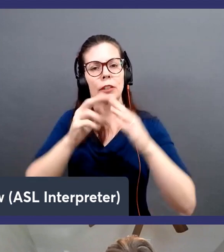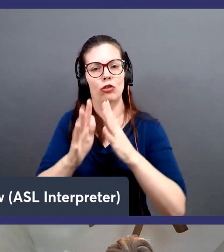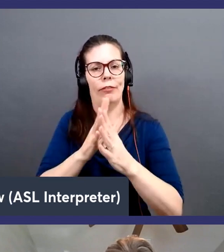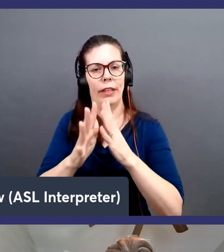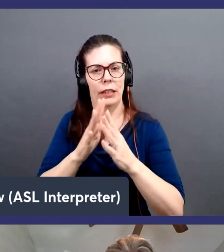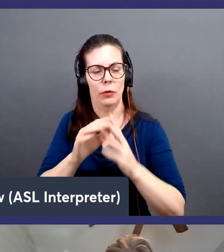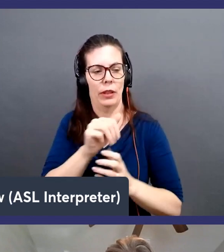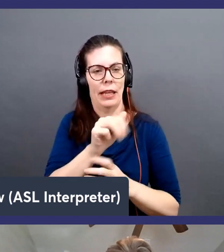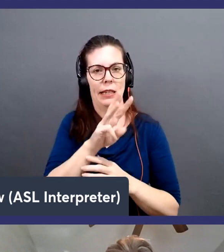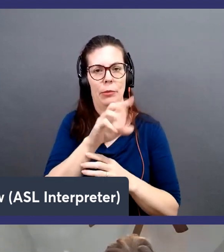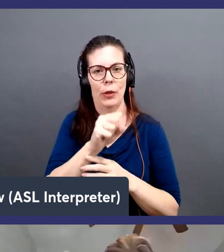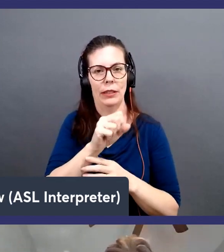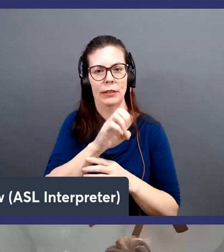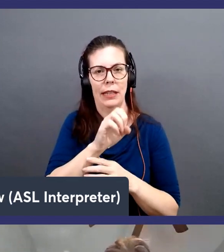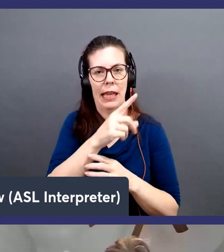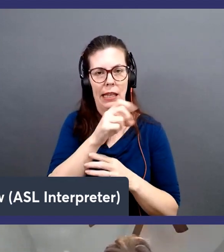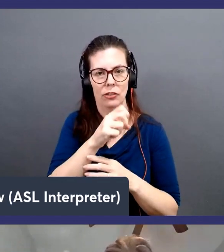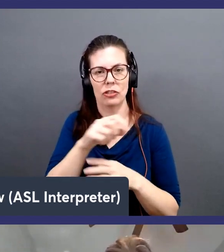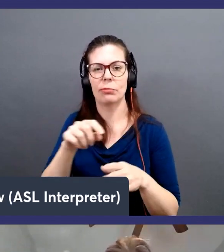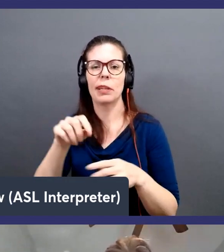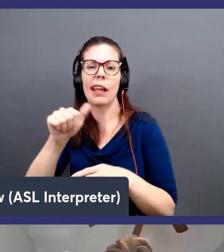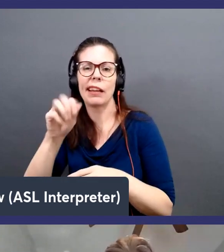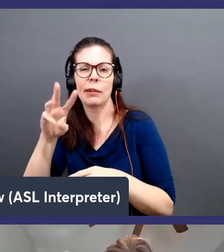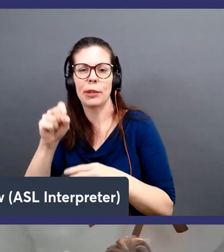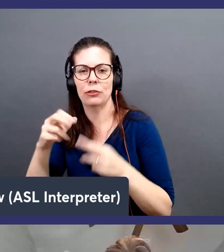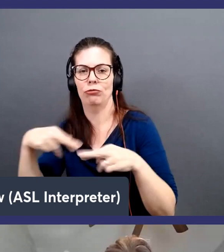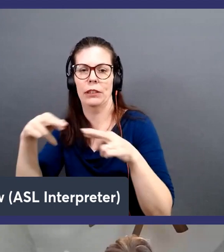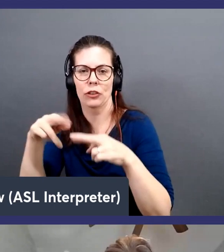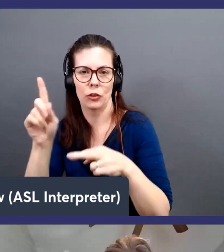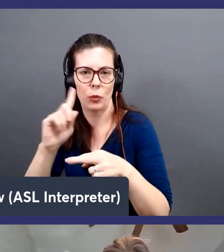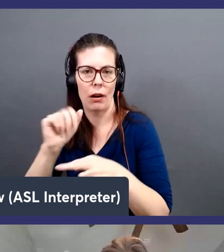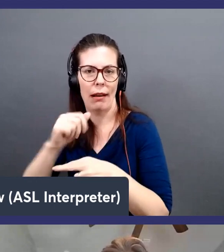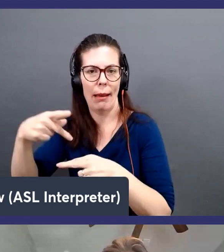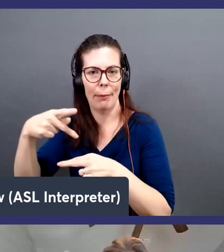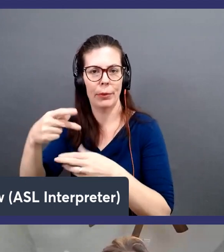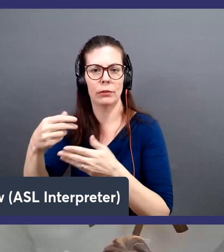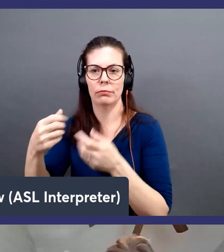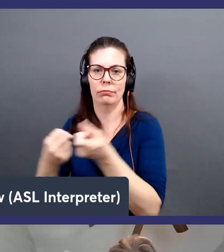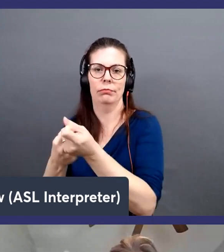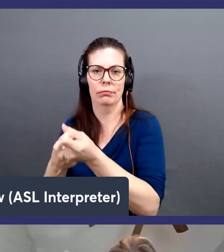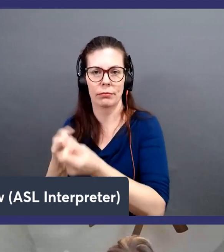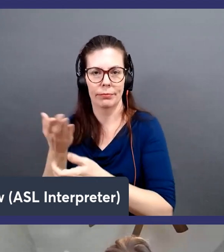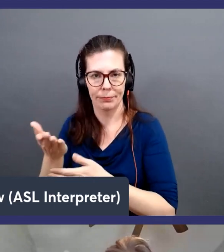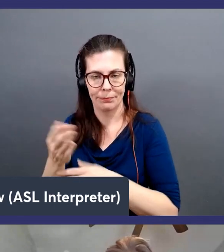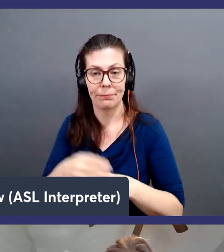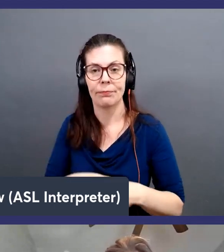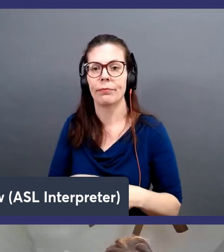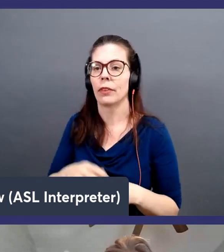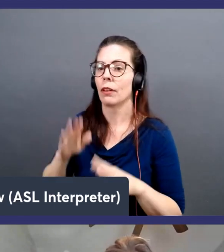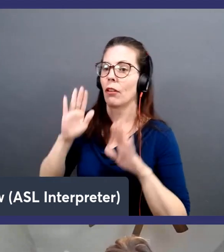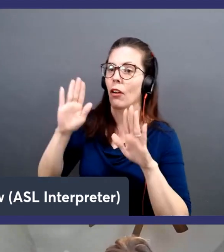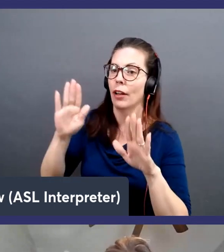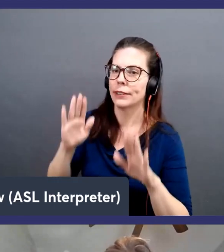and AWS Regions where applications are hosted. Awesome, so, - Yeah. I'm starting to understand, you know,